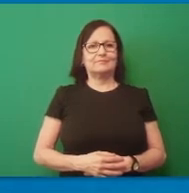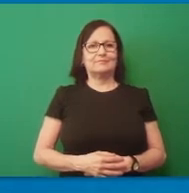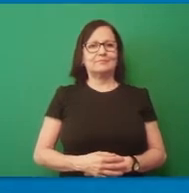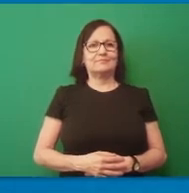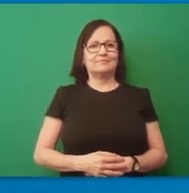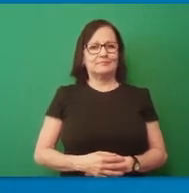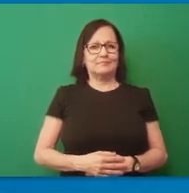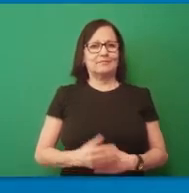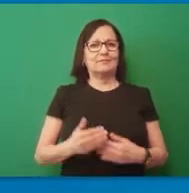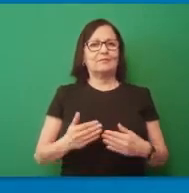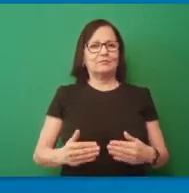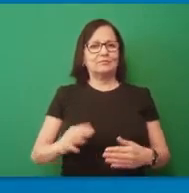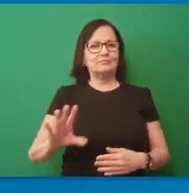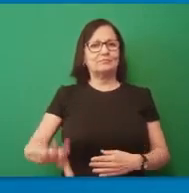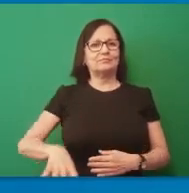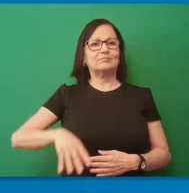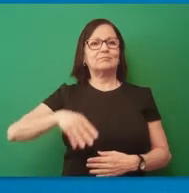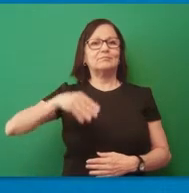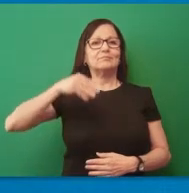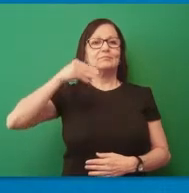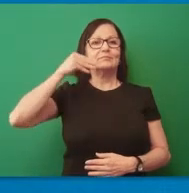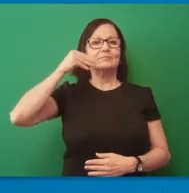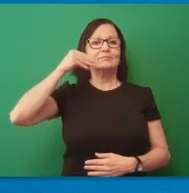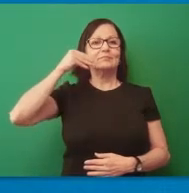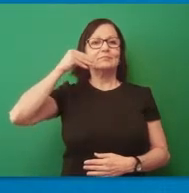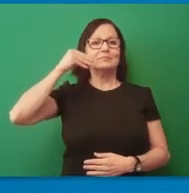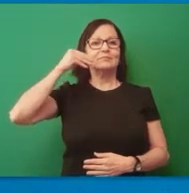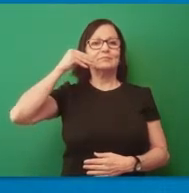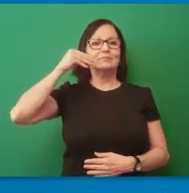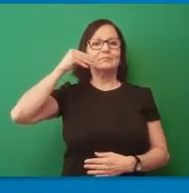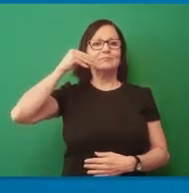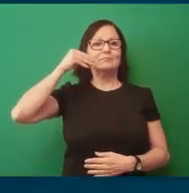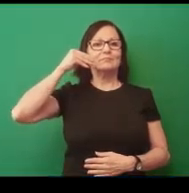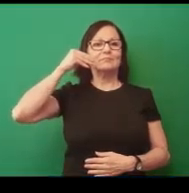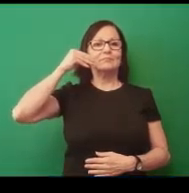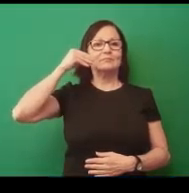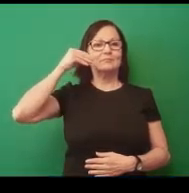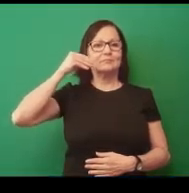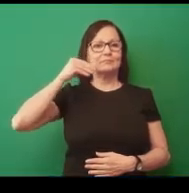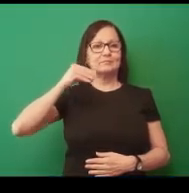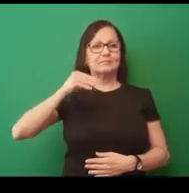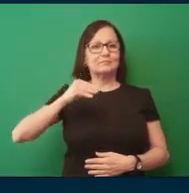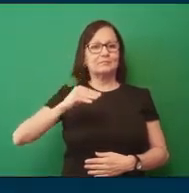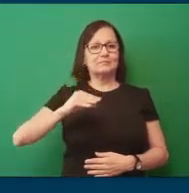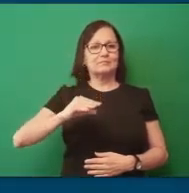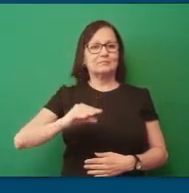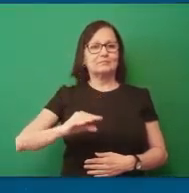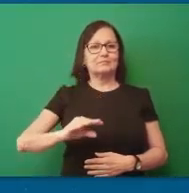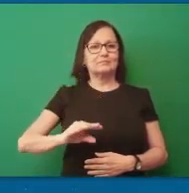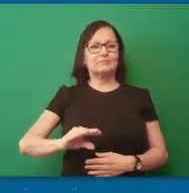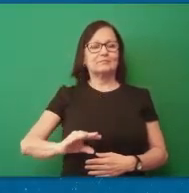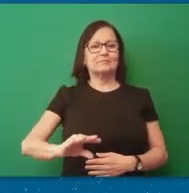Let's begin by taking a deep breath in and out.